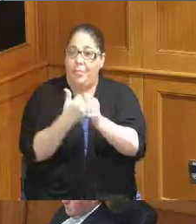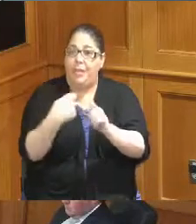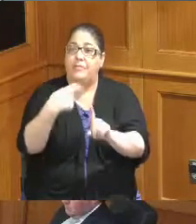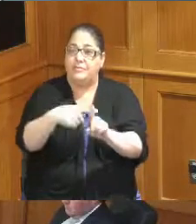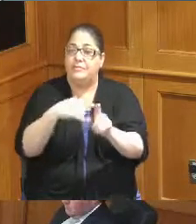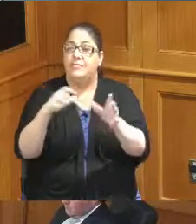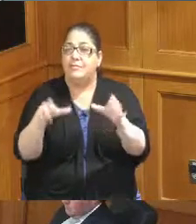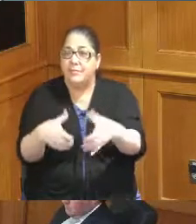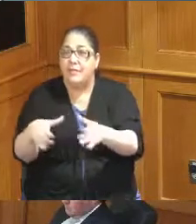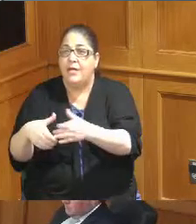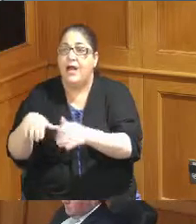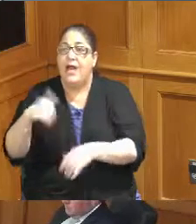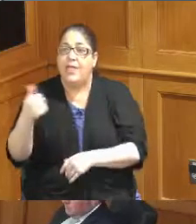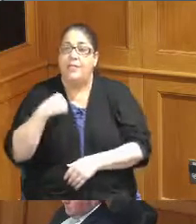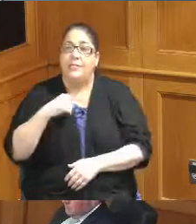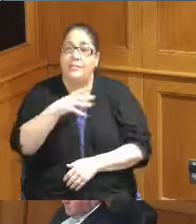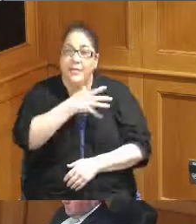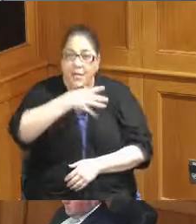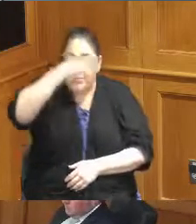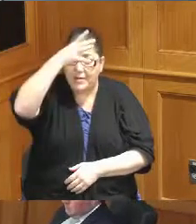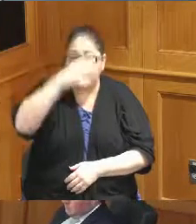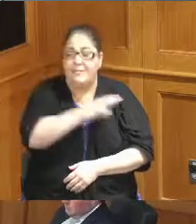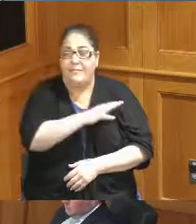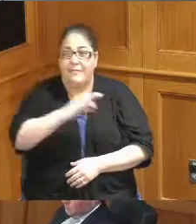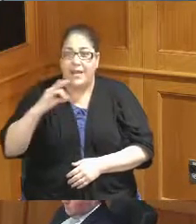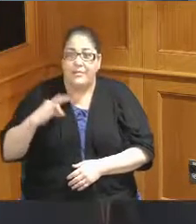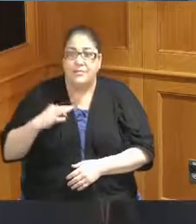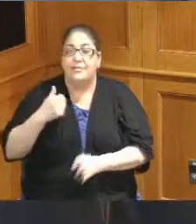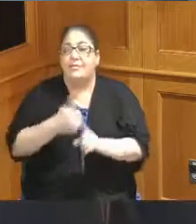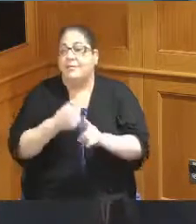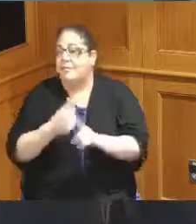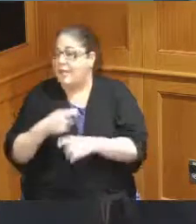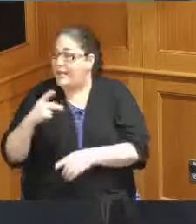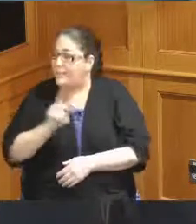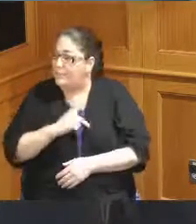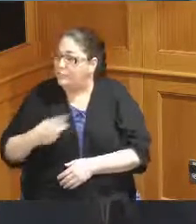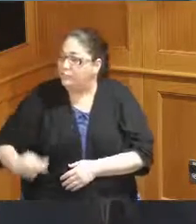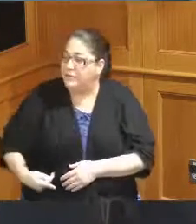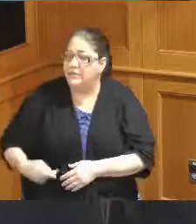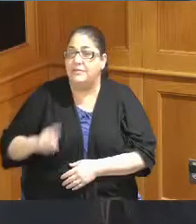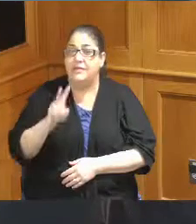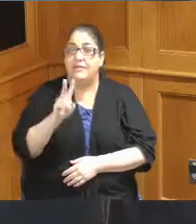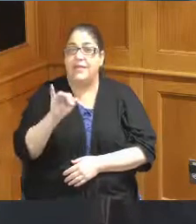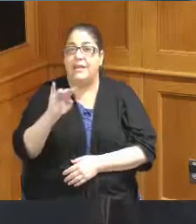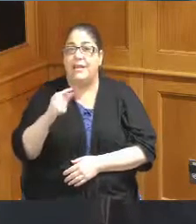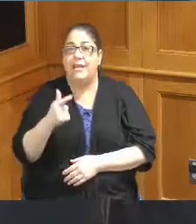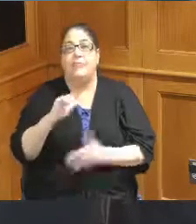parents faculty student body and the Princeton Vikings Community were integral in guiding the